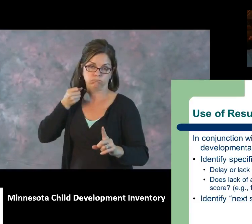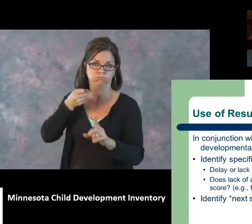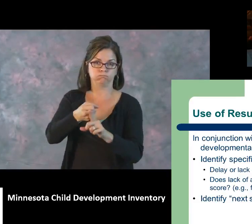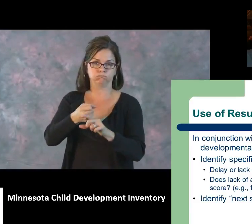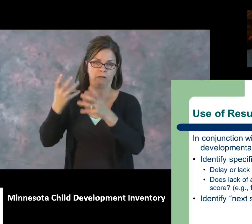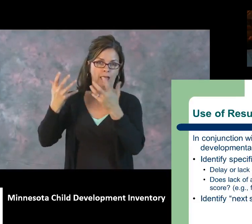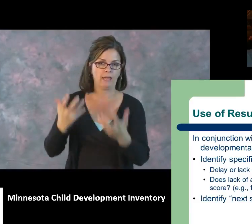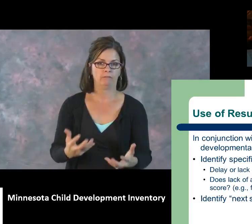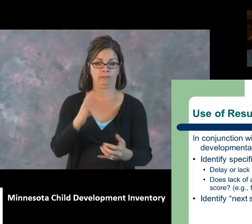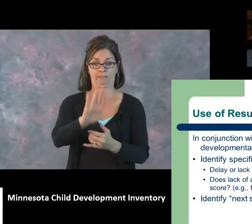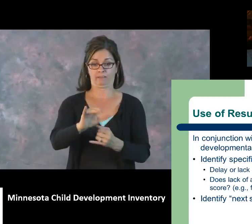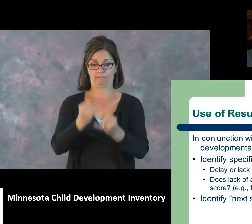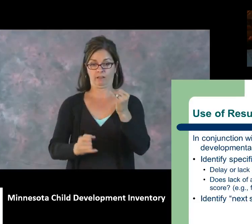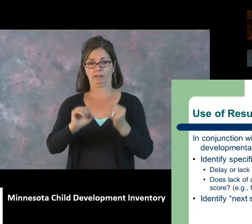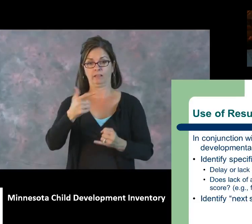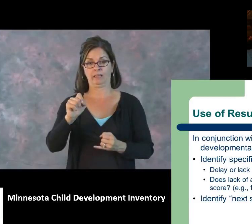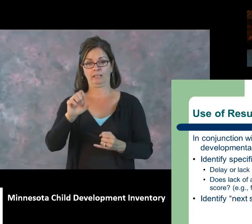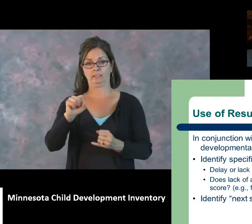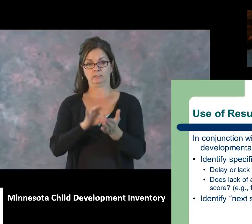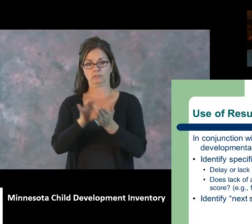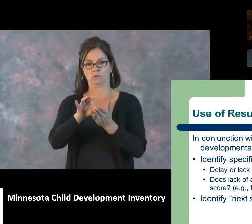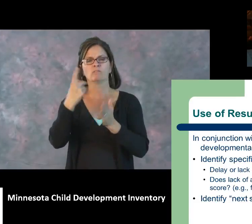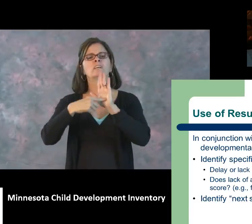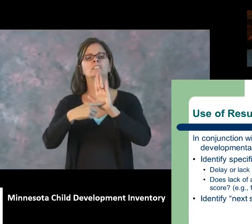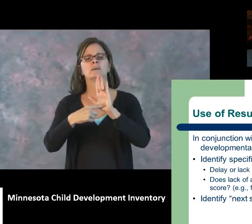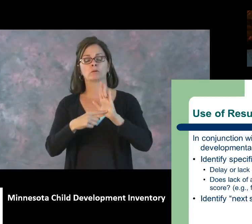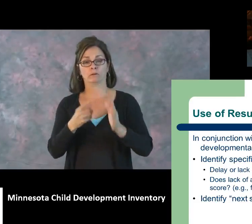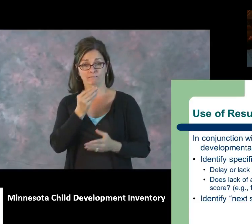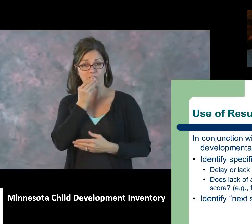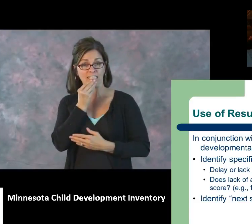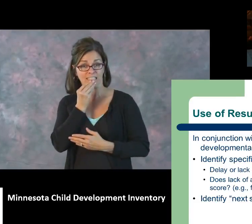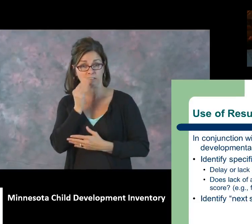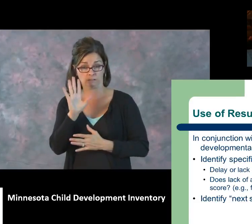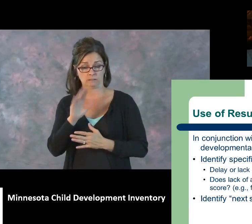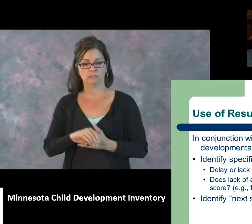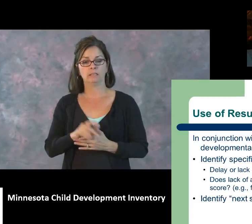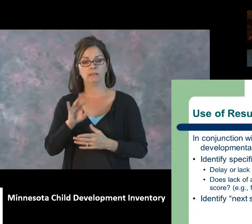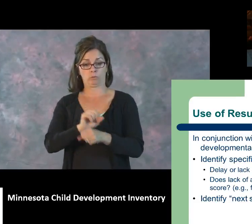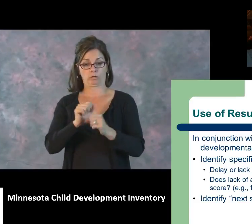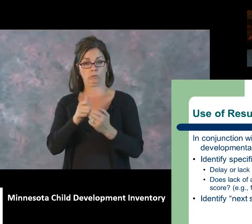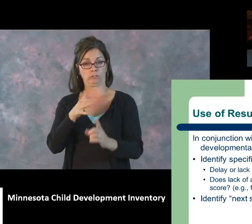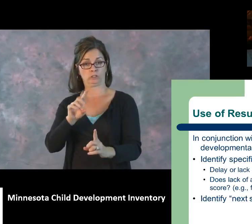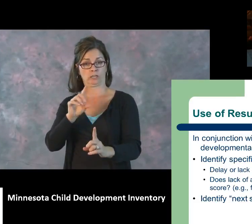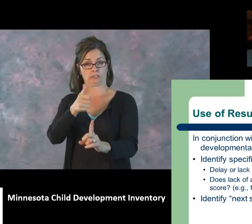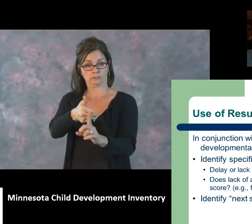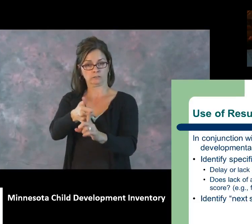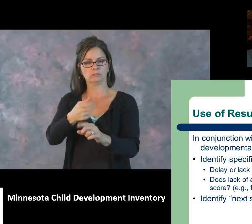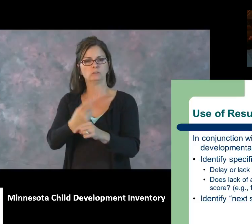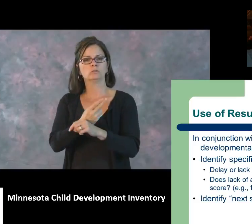One example of this is in the area feeding. If you're working with a child, who uses the feeding tube,